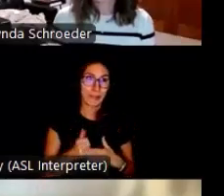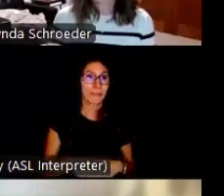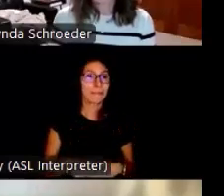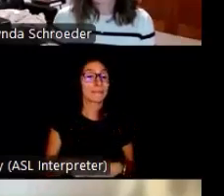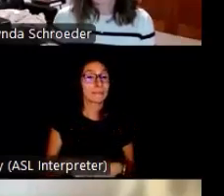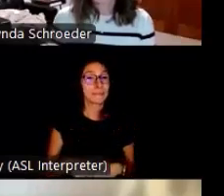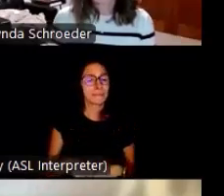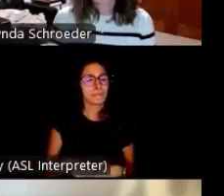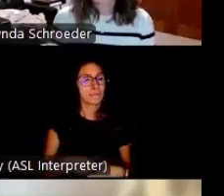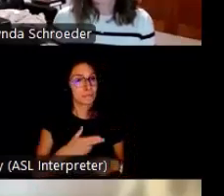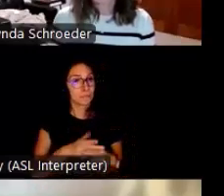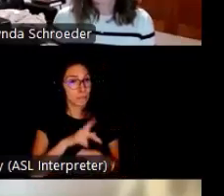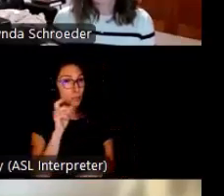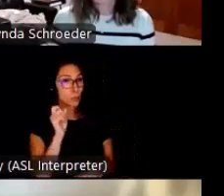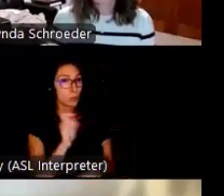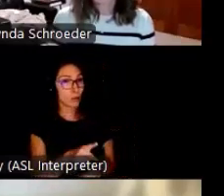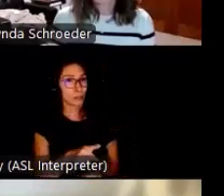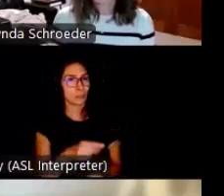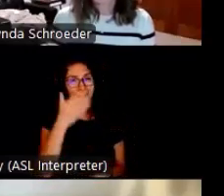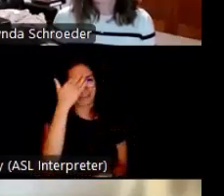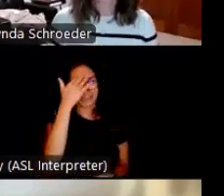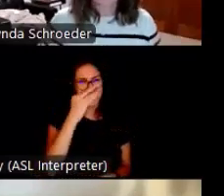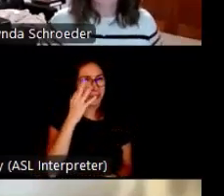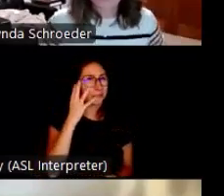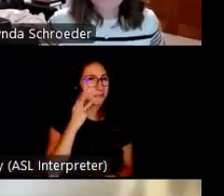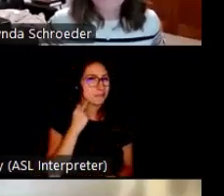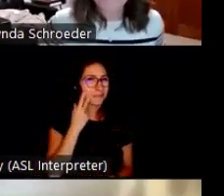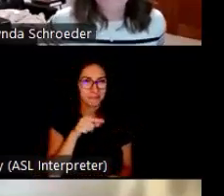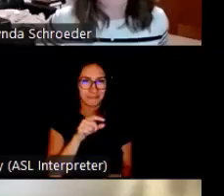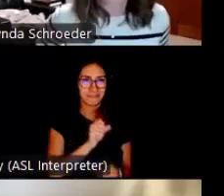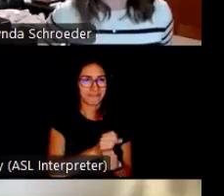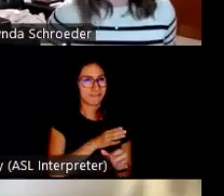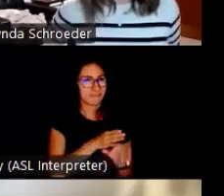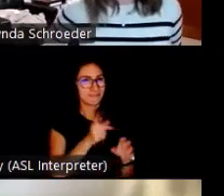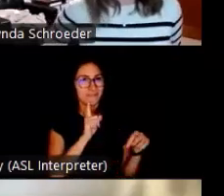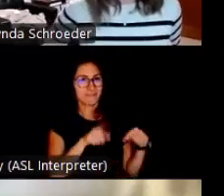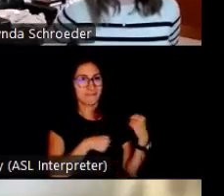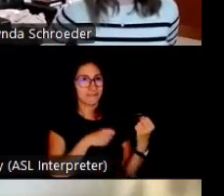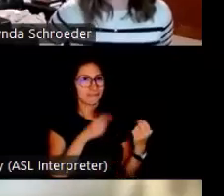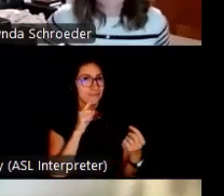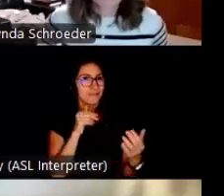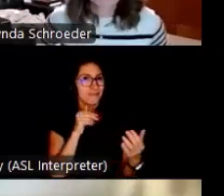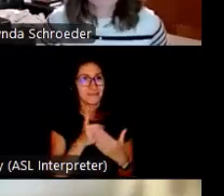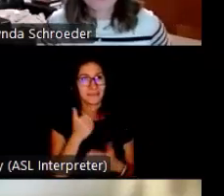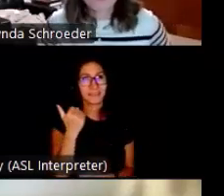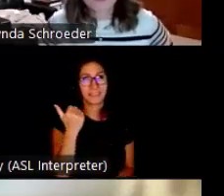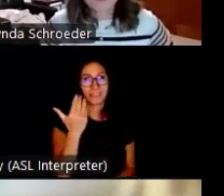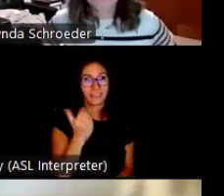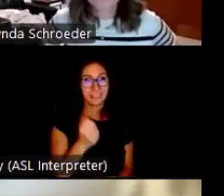You've been doing this for nearly 15 years, clearly an expert.